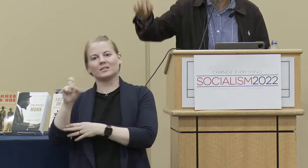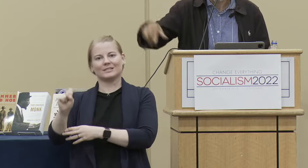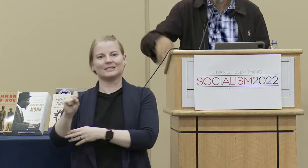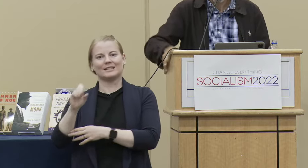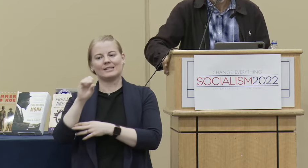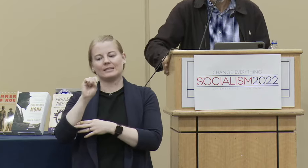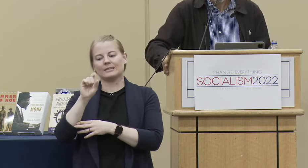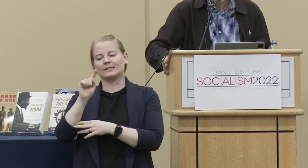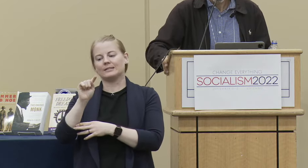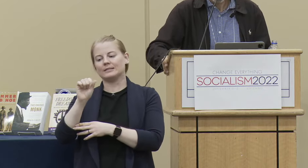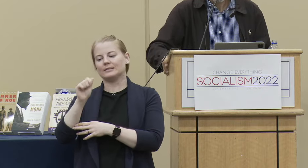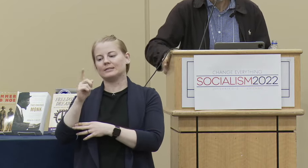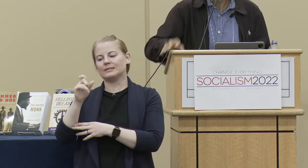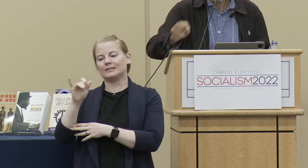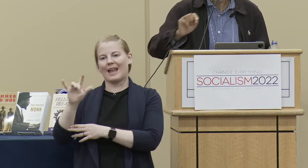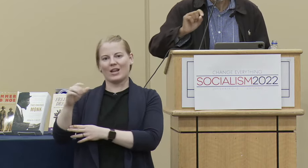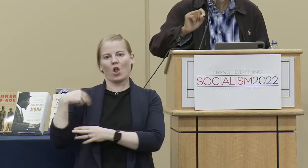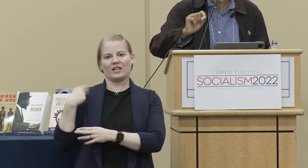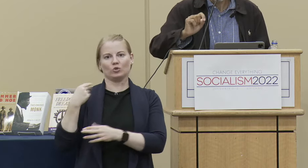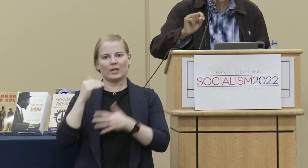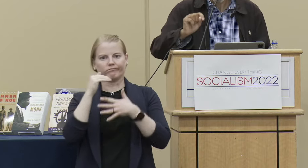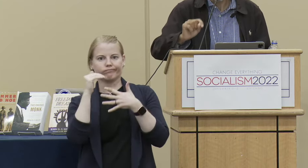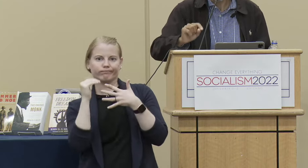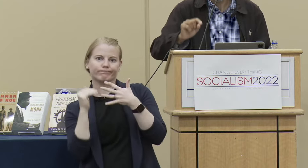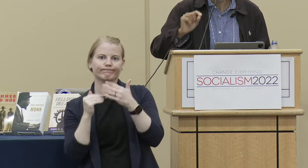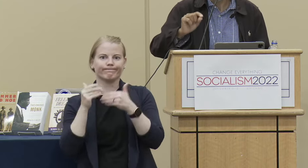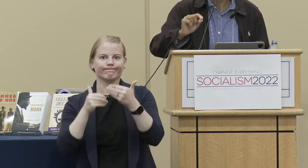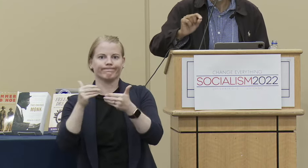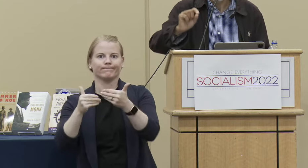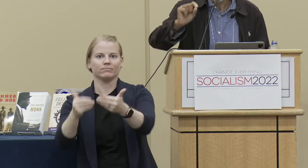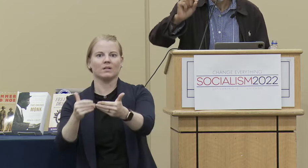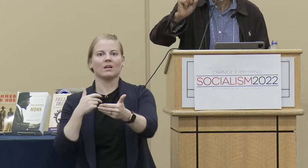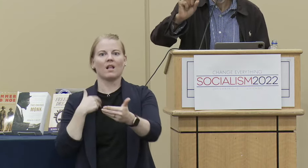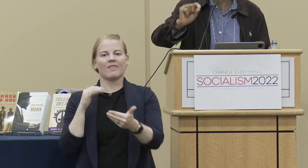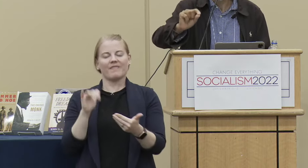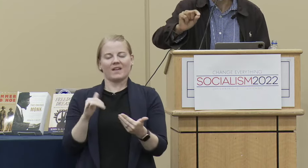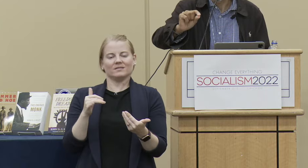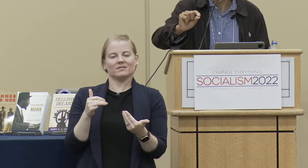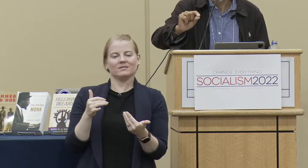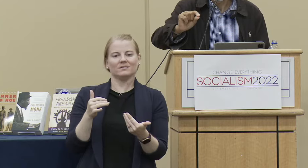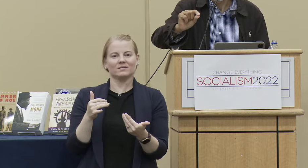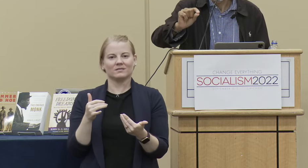kind of Marxist theory of history, stage stages in